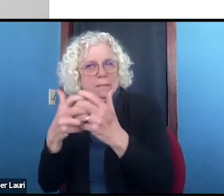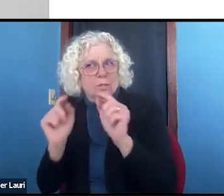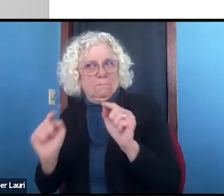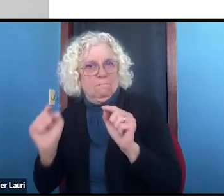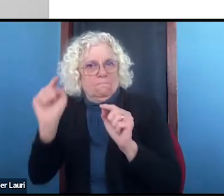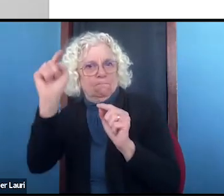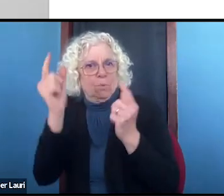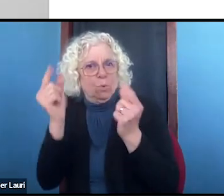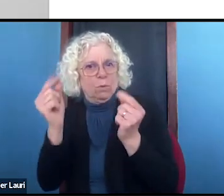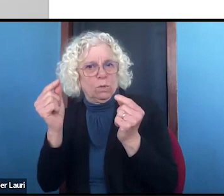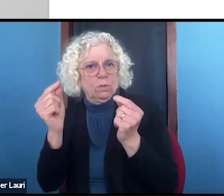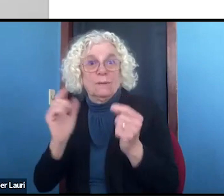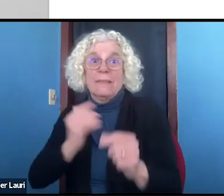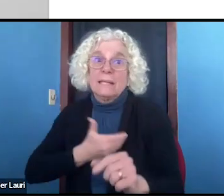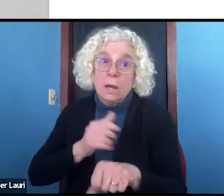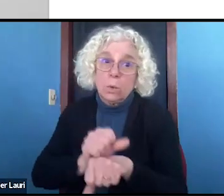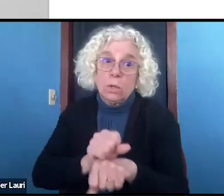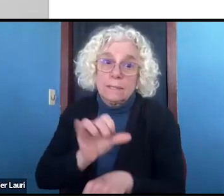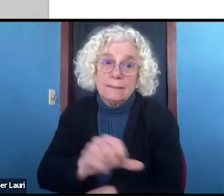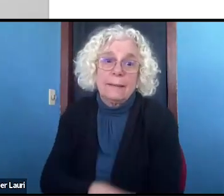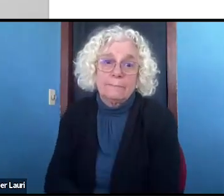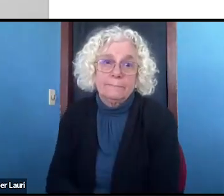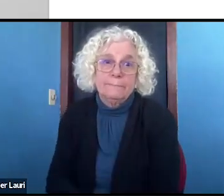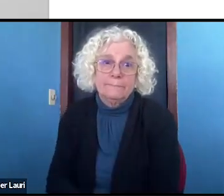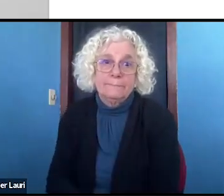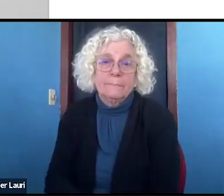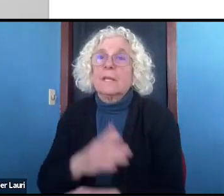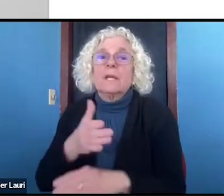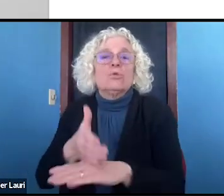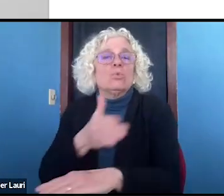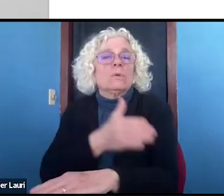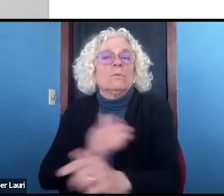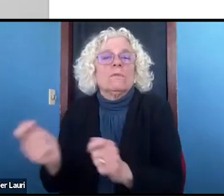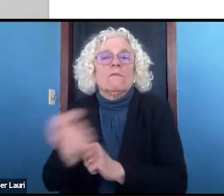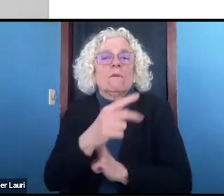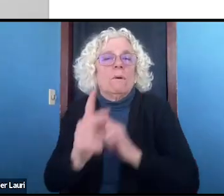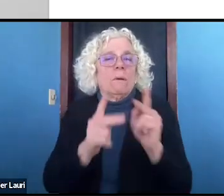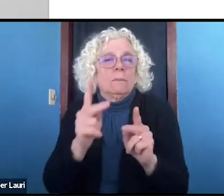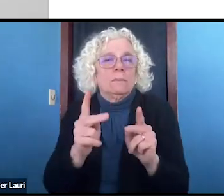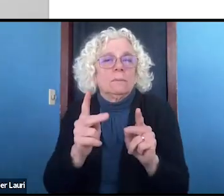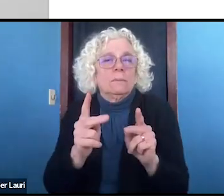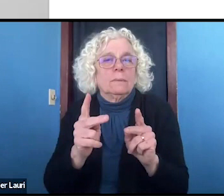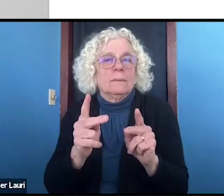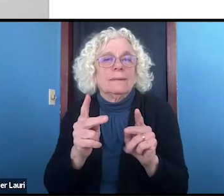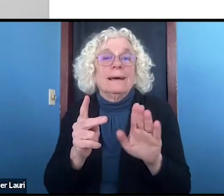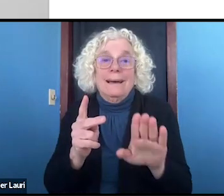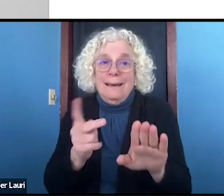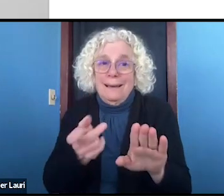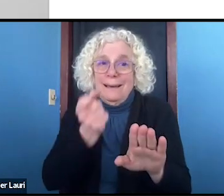Does that work to improve everybody and still and still make sure